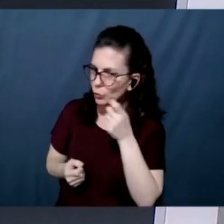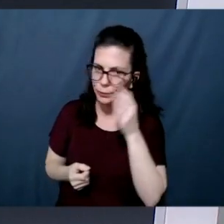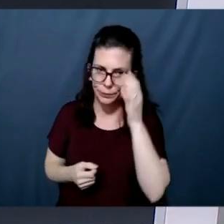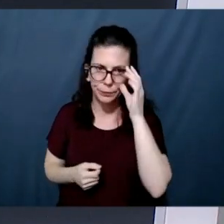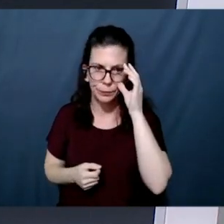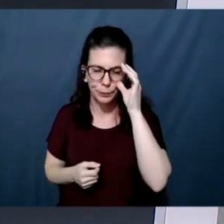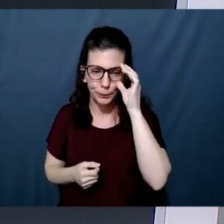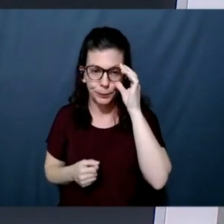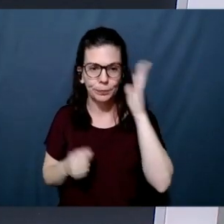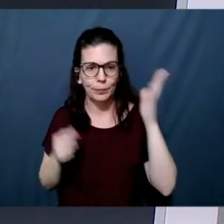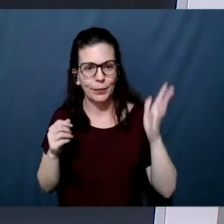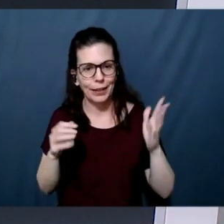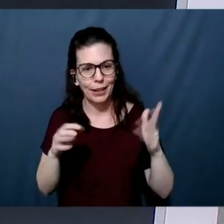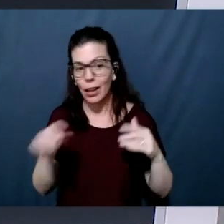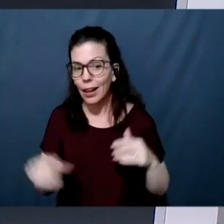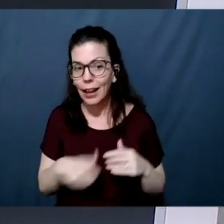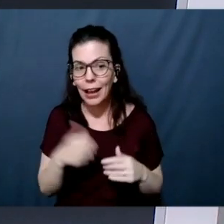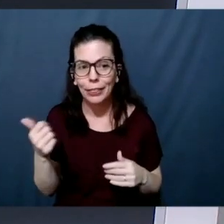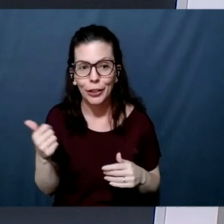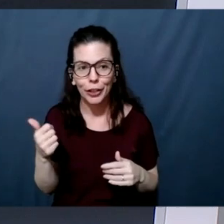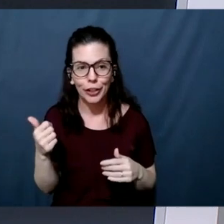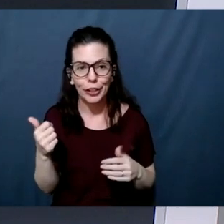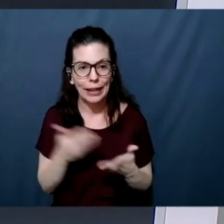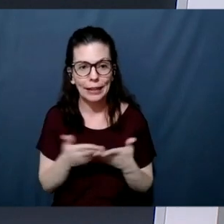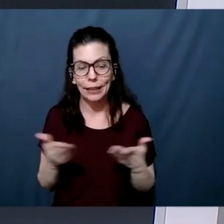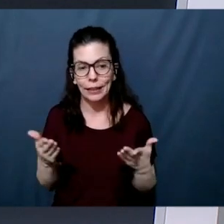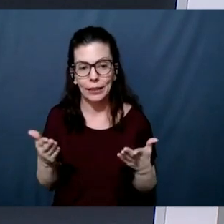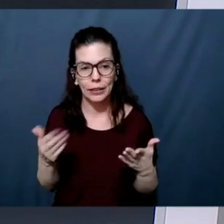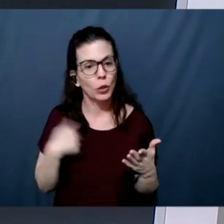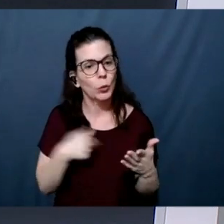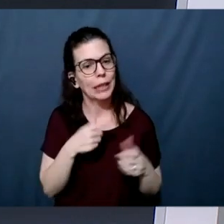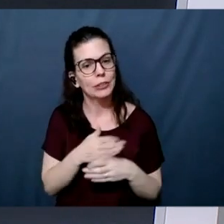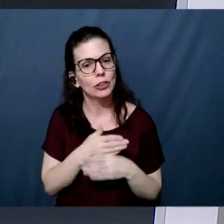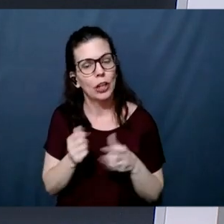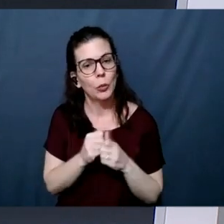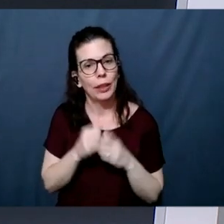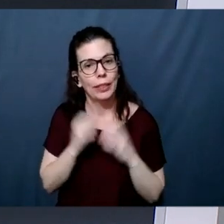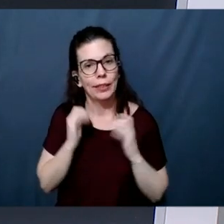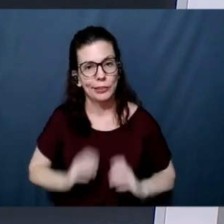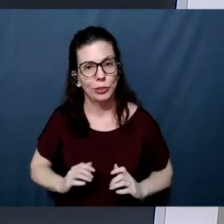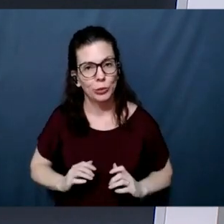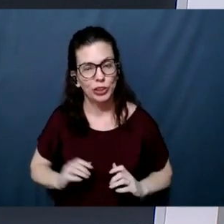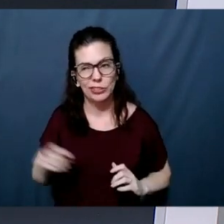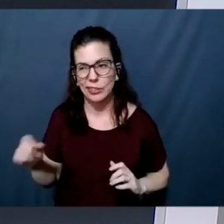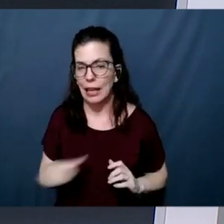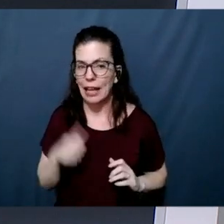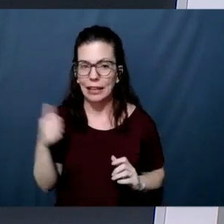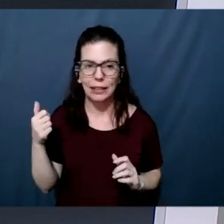Is there anything else that we can share with customers? Wwhat did we miss?